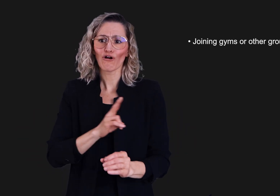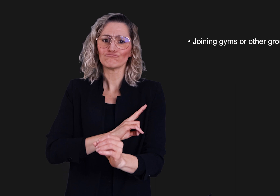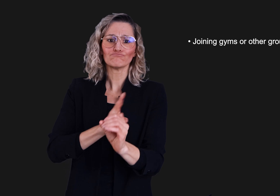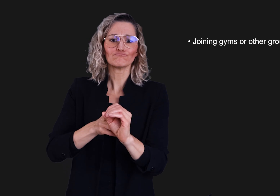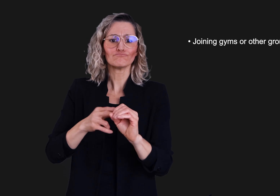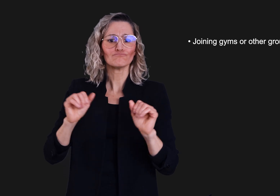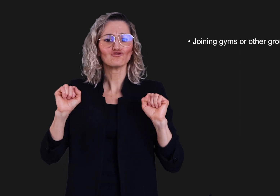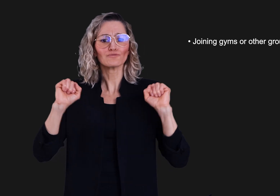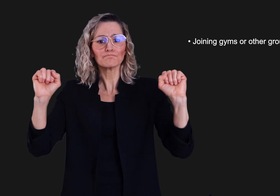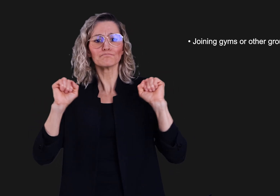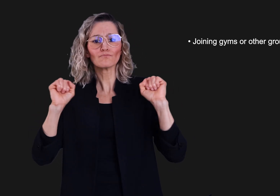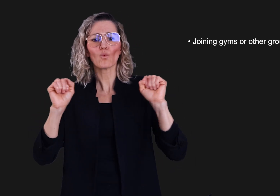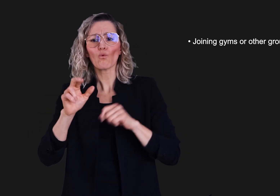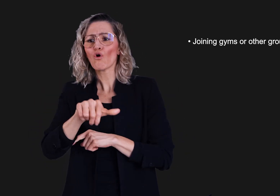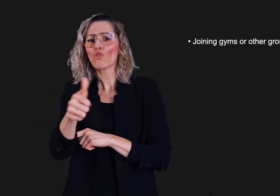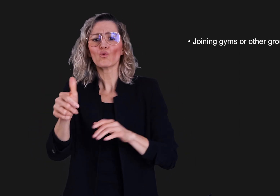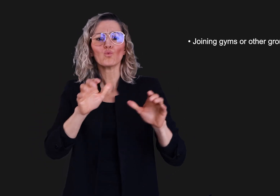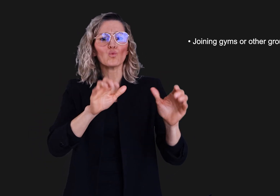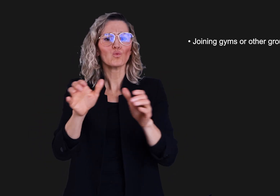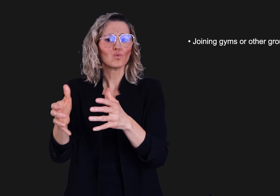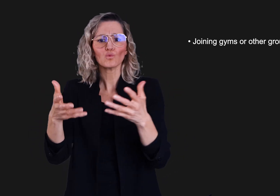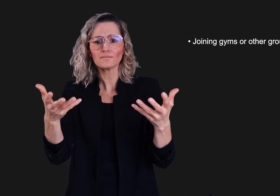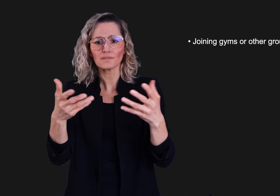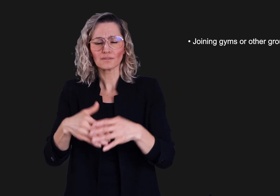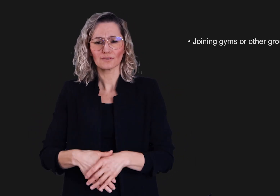• Joining gyms or other groups